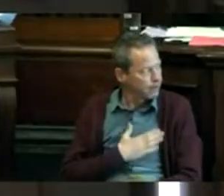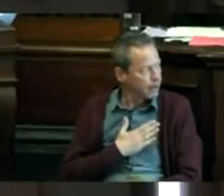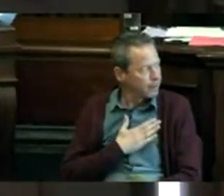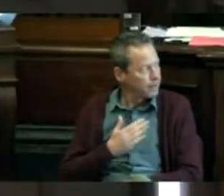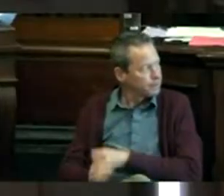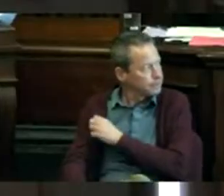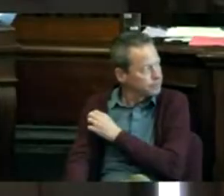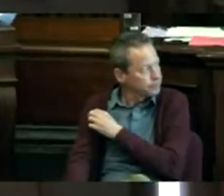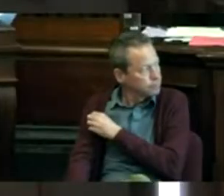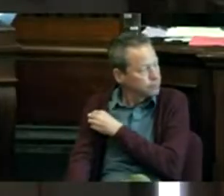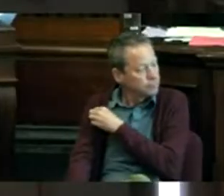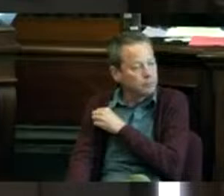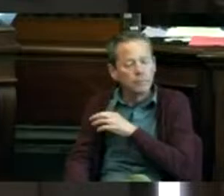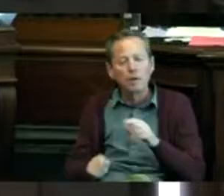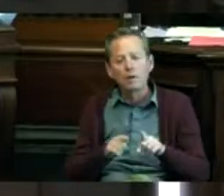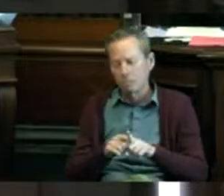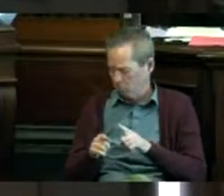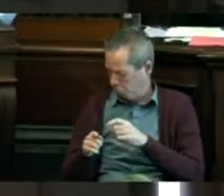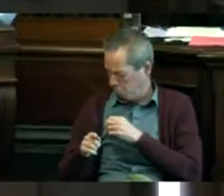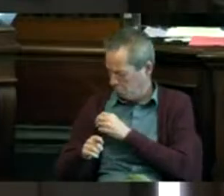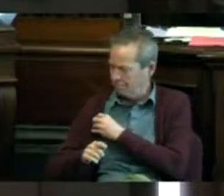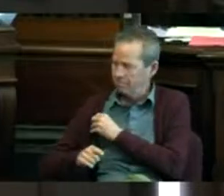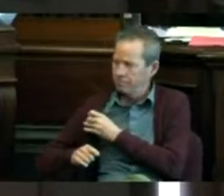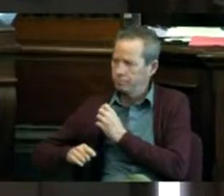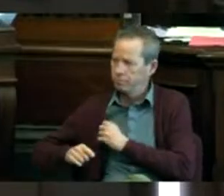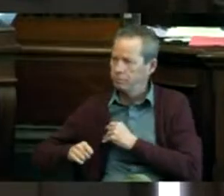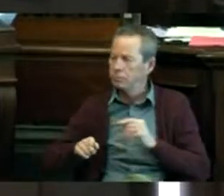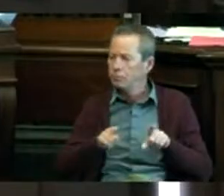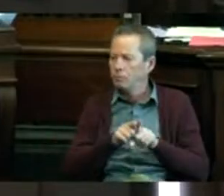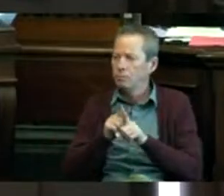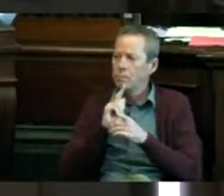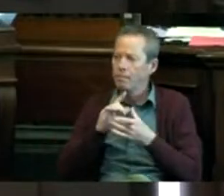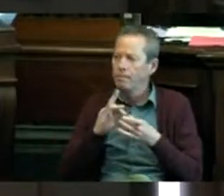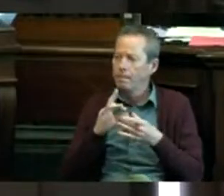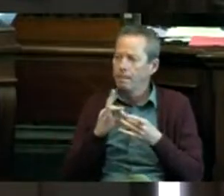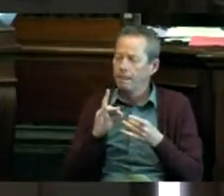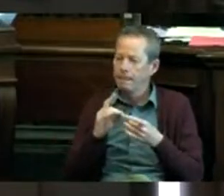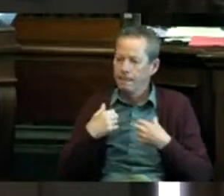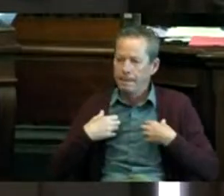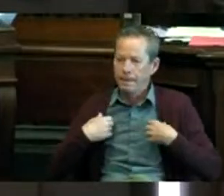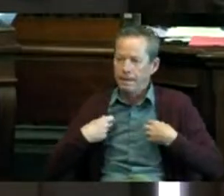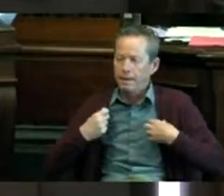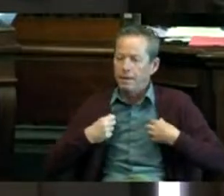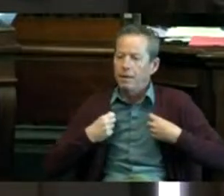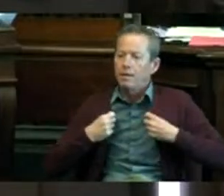future upgrades during the five year term. That's great. Very